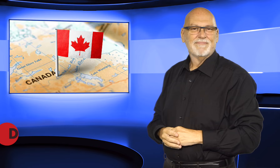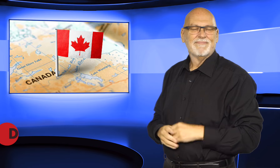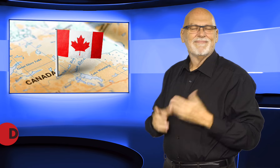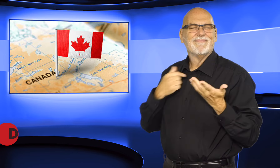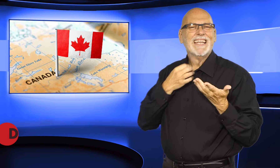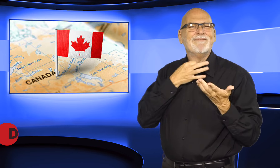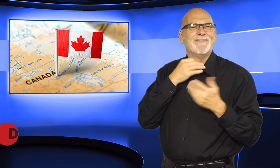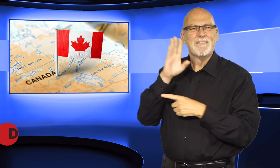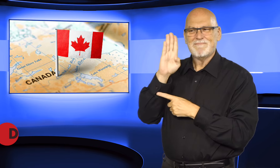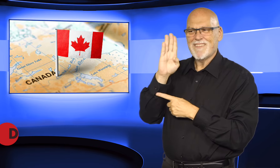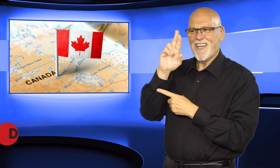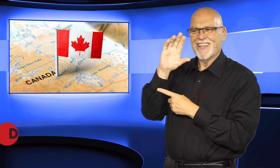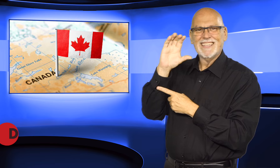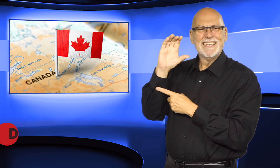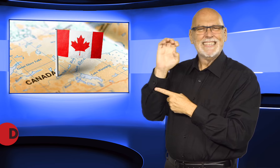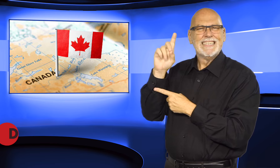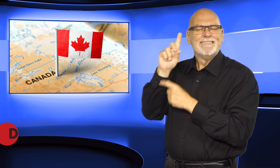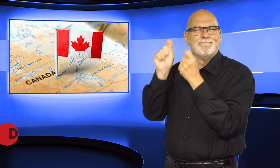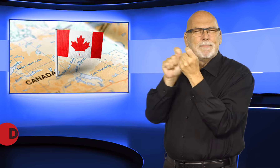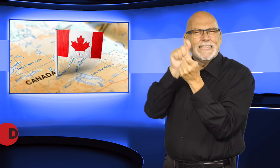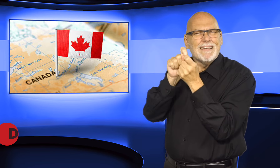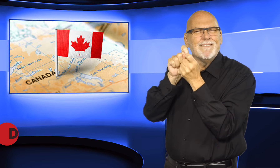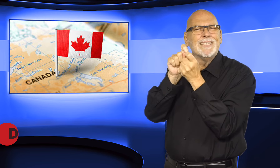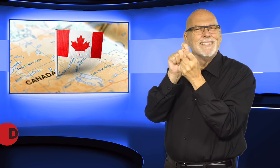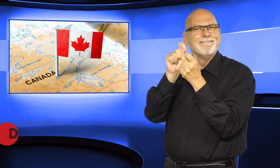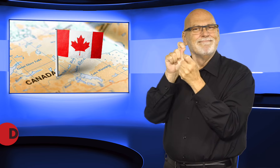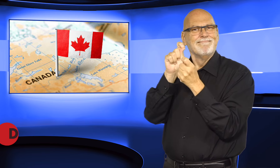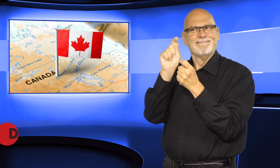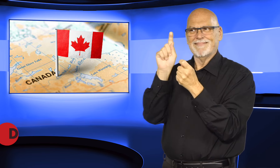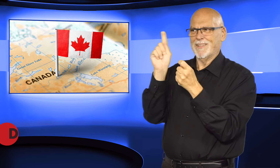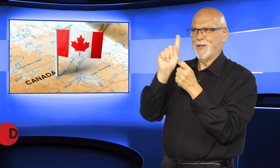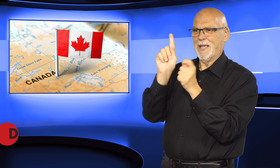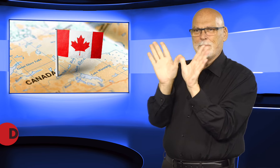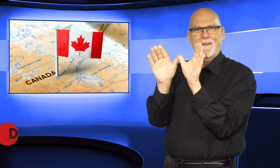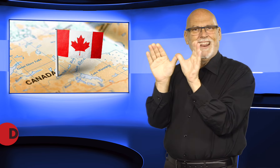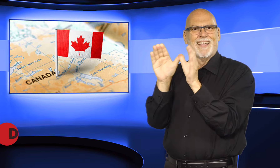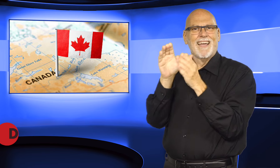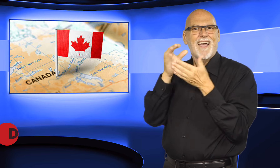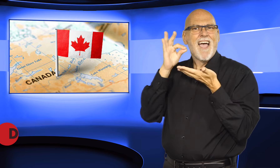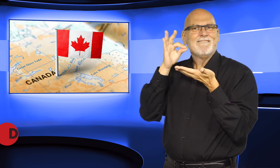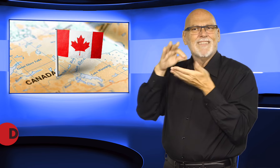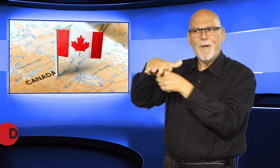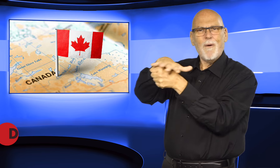[ANSELMO]: Where at BRCCED is the Butterfly Cafe located?